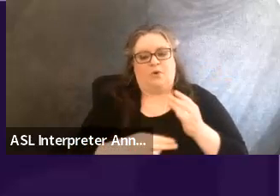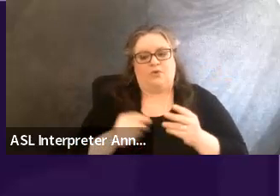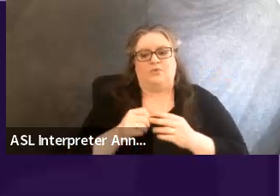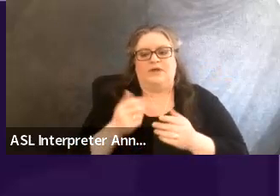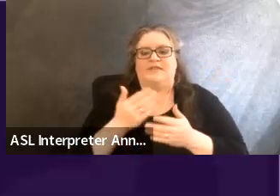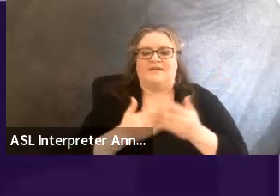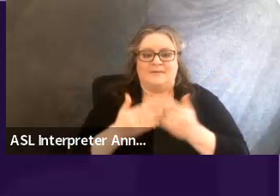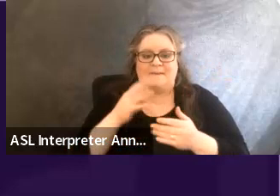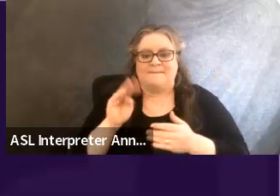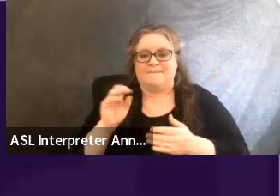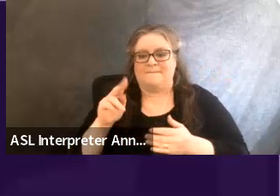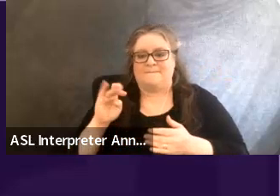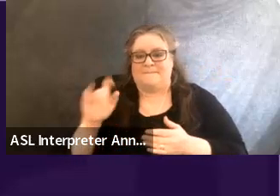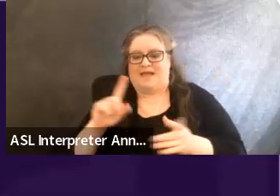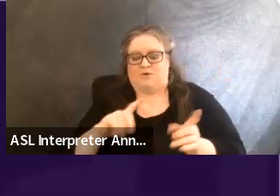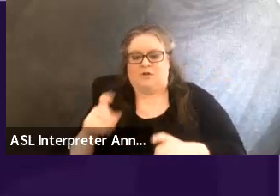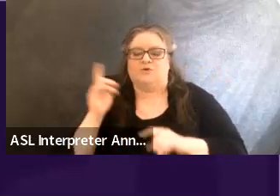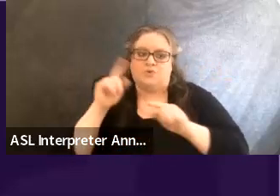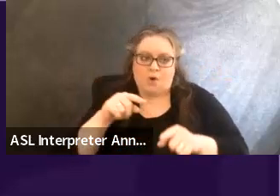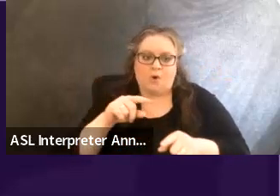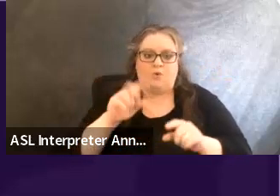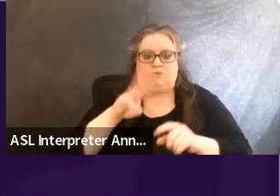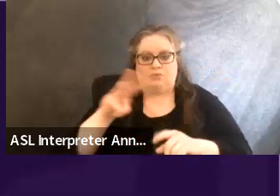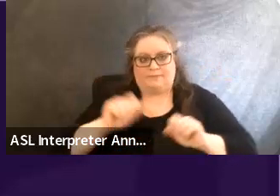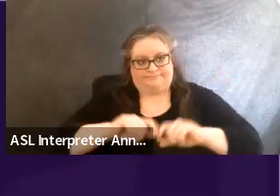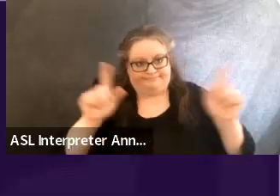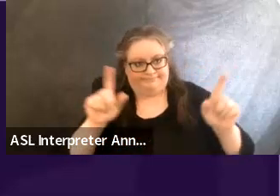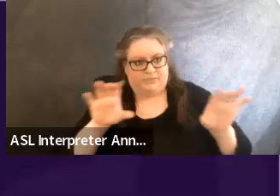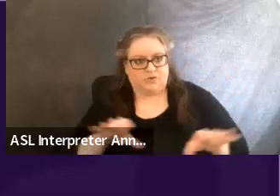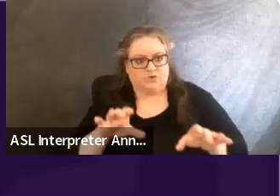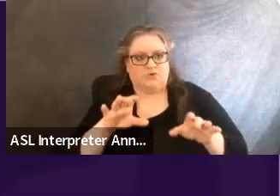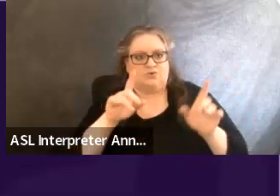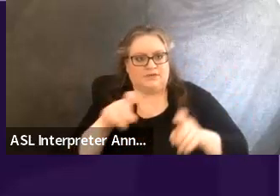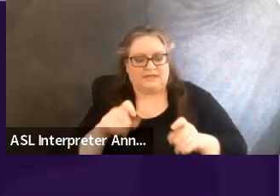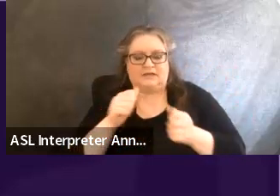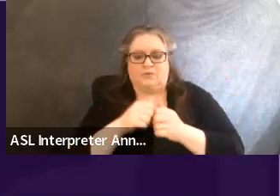you go to the actual page and test for accessibility. You can do keyboard testing pressing tab